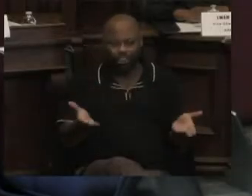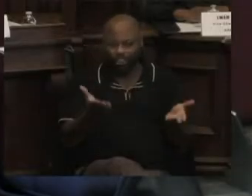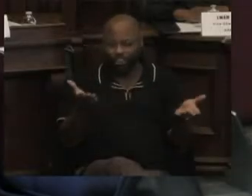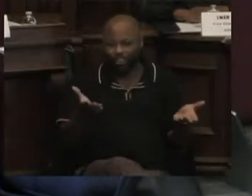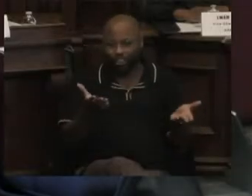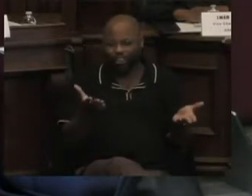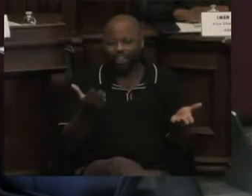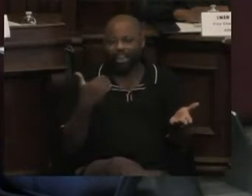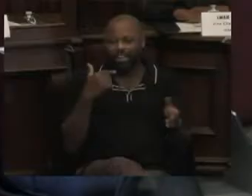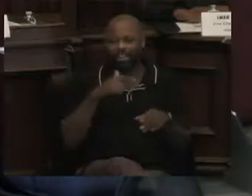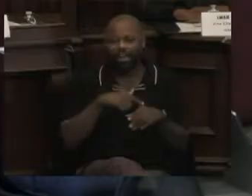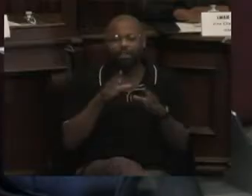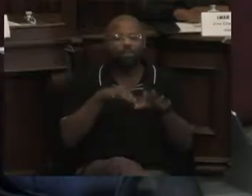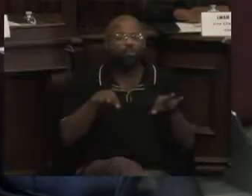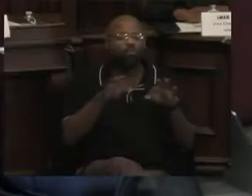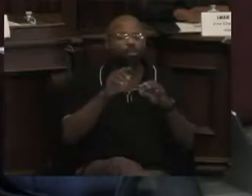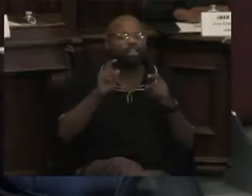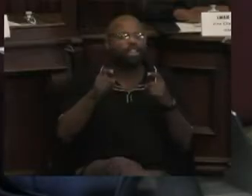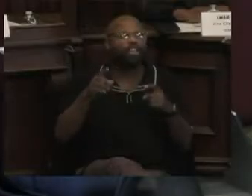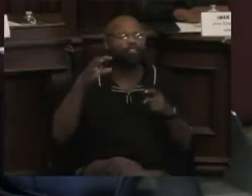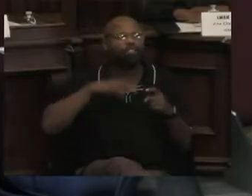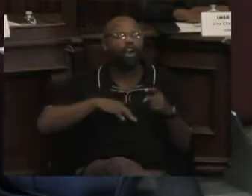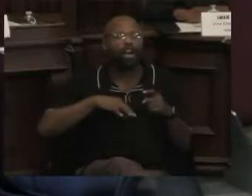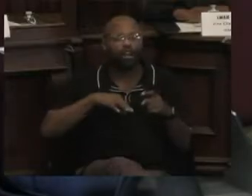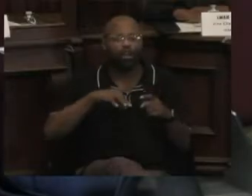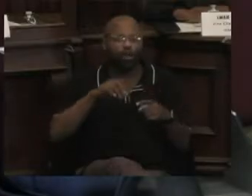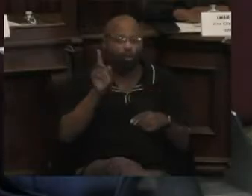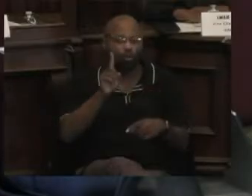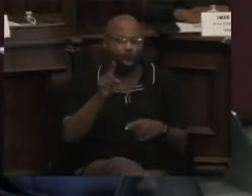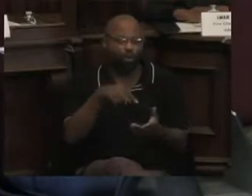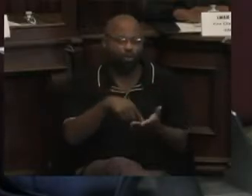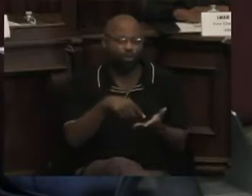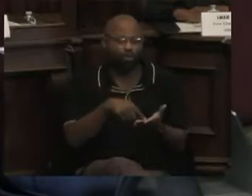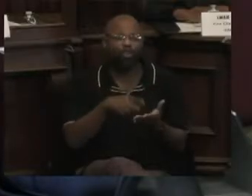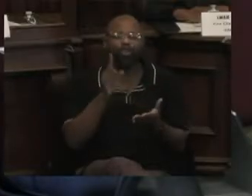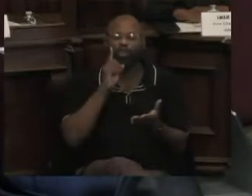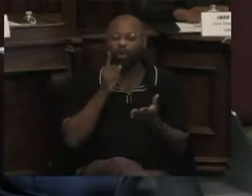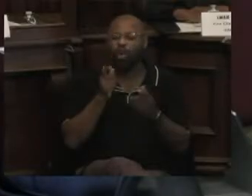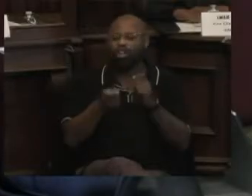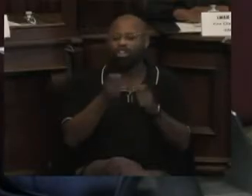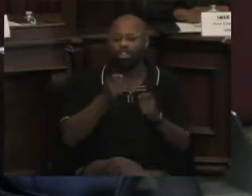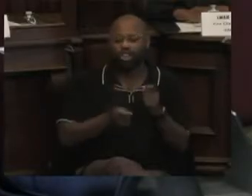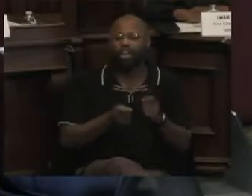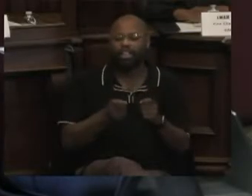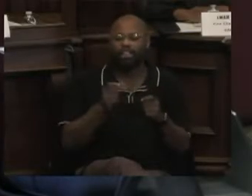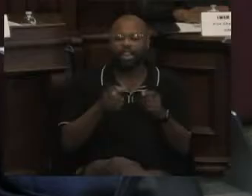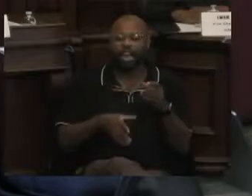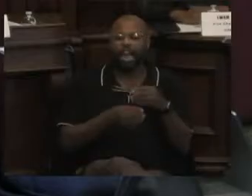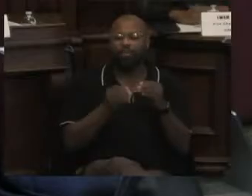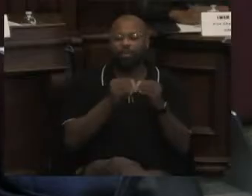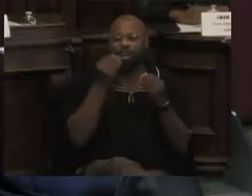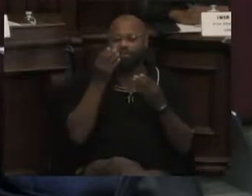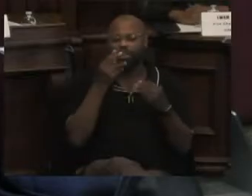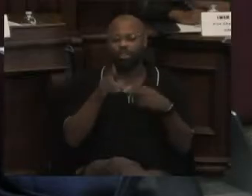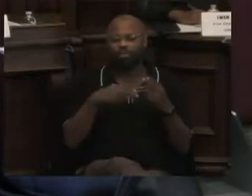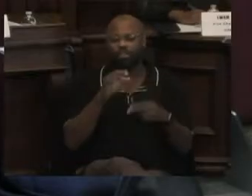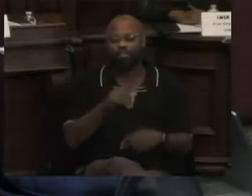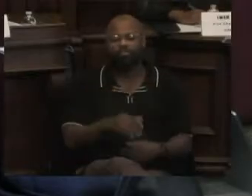but as you can all attest to, I did mention it when we were here, and I think it is really important to give credit where